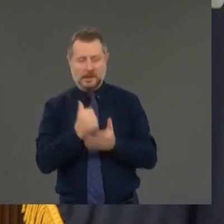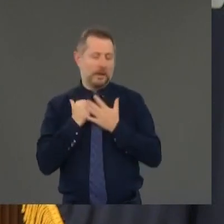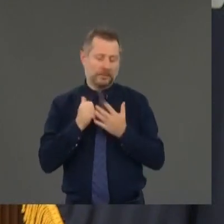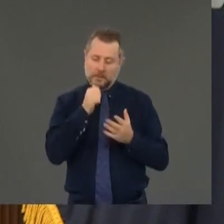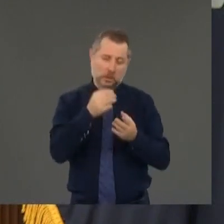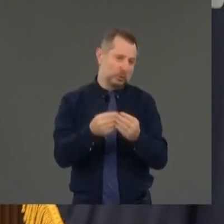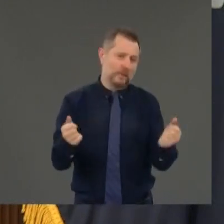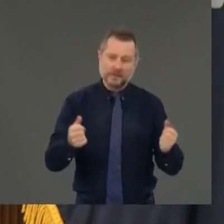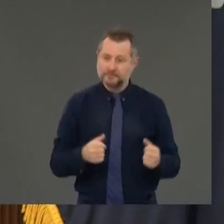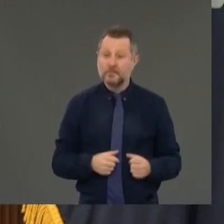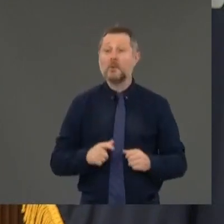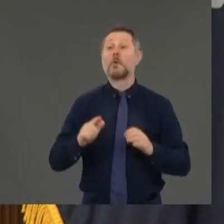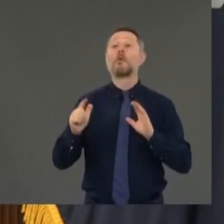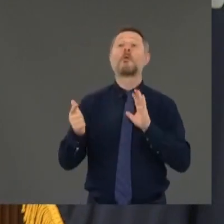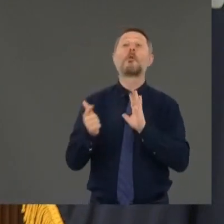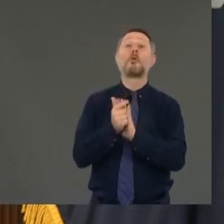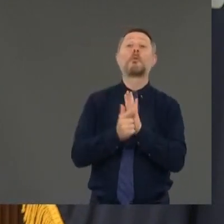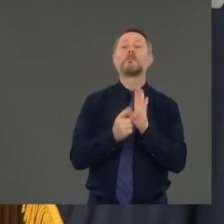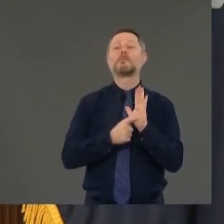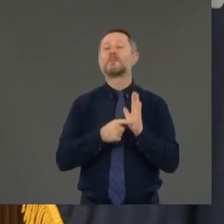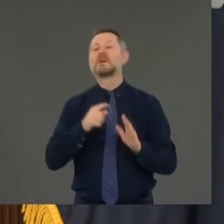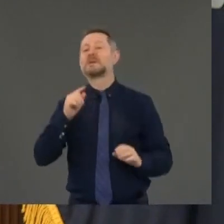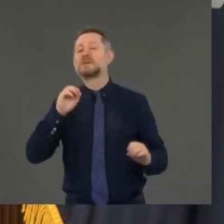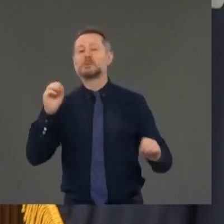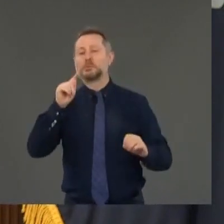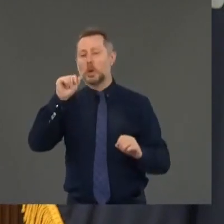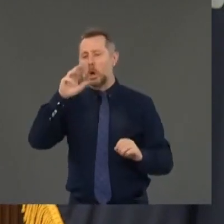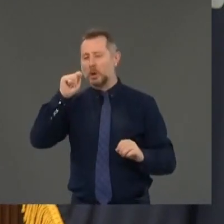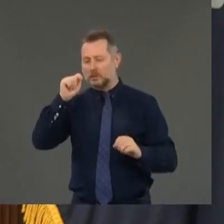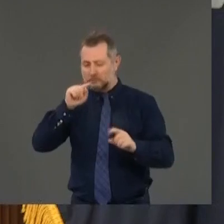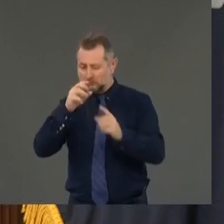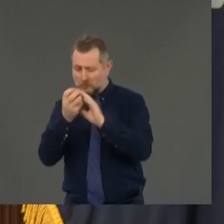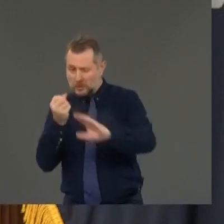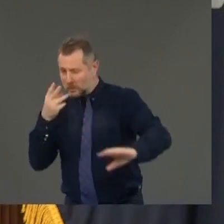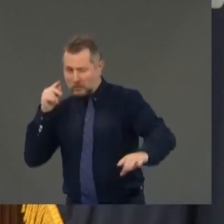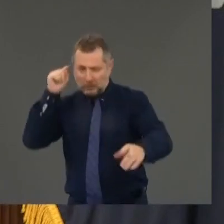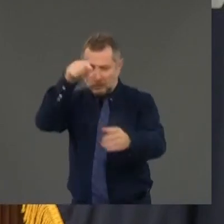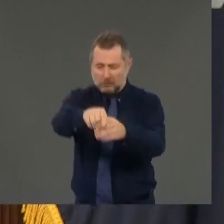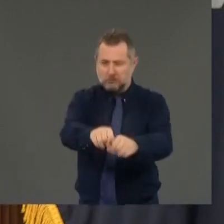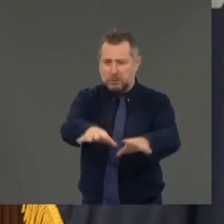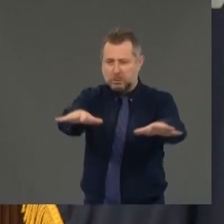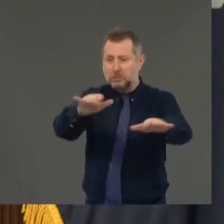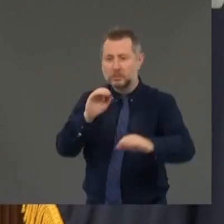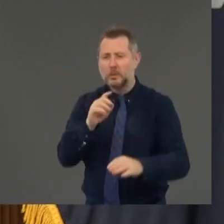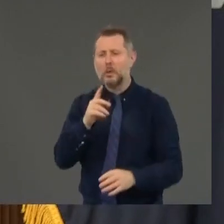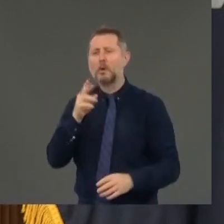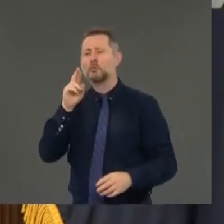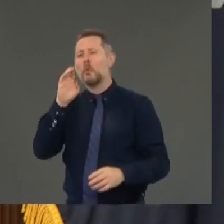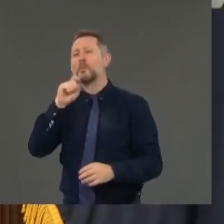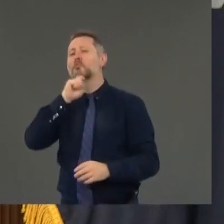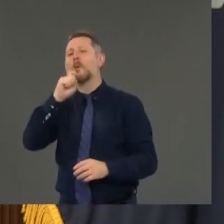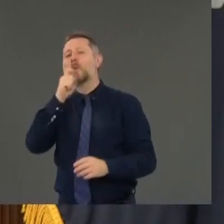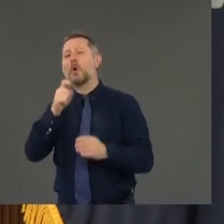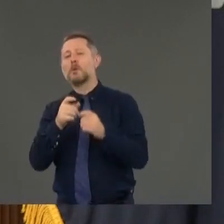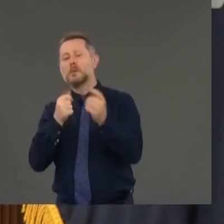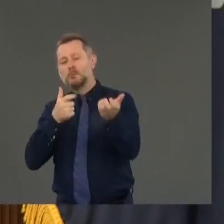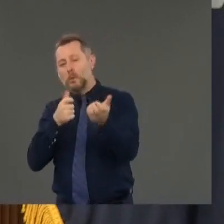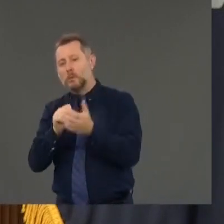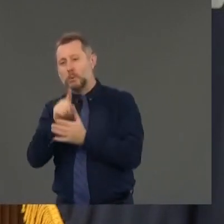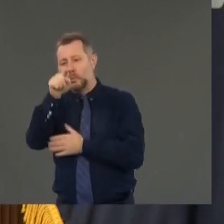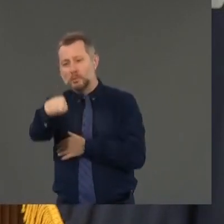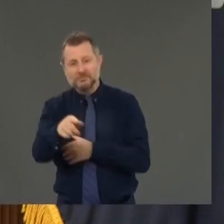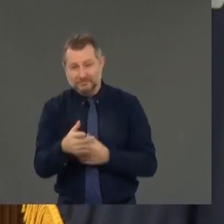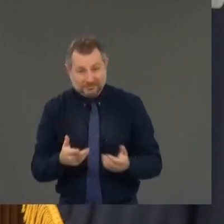ESPECIALLY HELPFUL.■ç